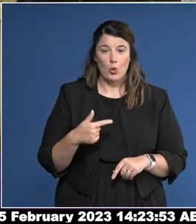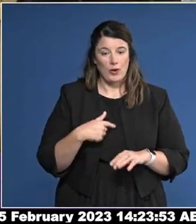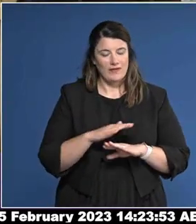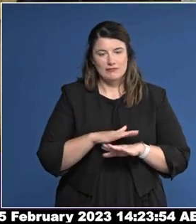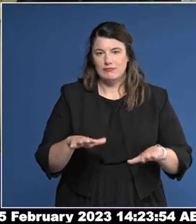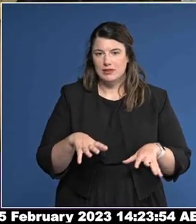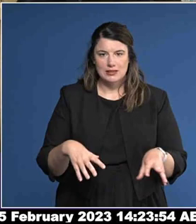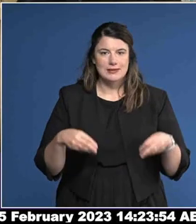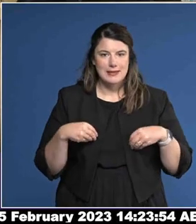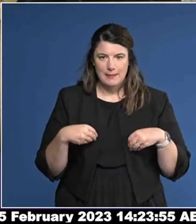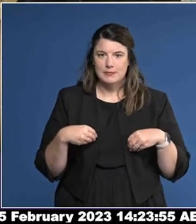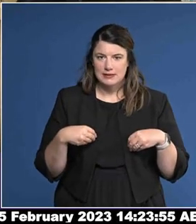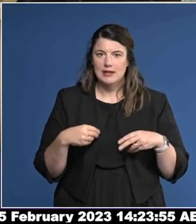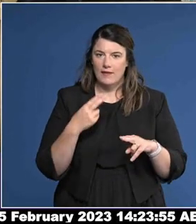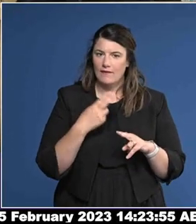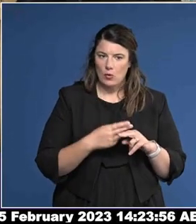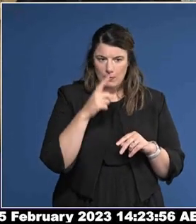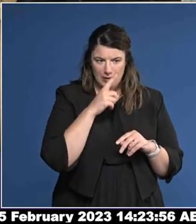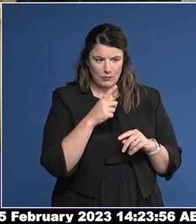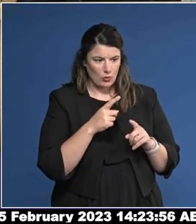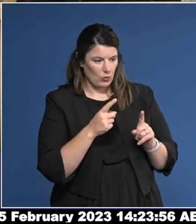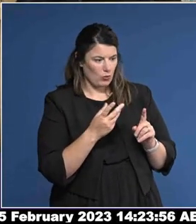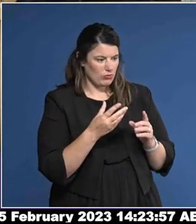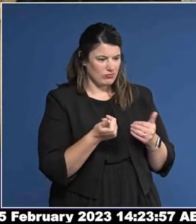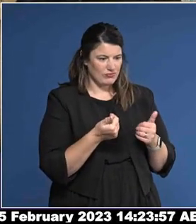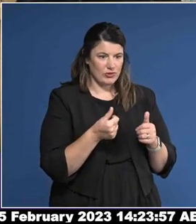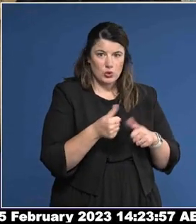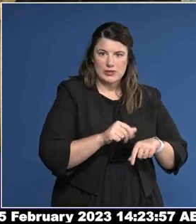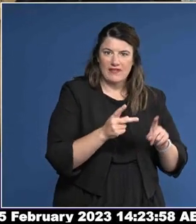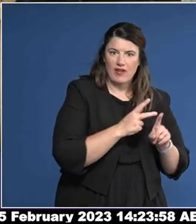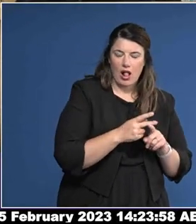violence, abuse and neglect, and that we should be always working towards having no